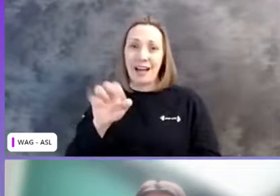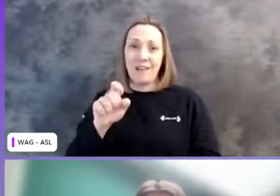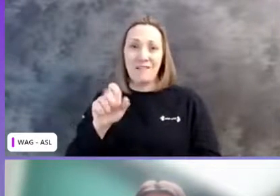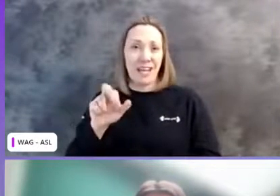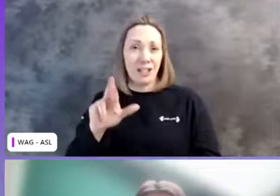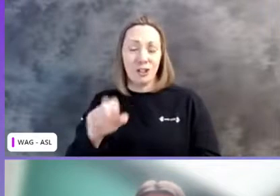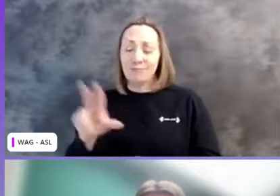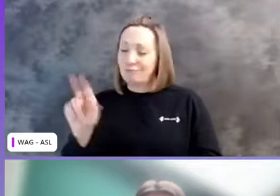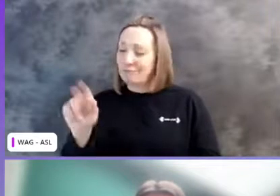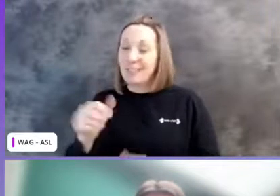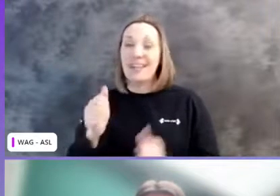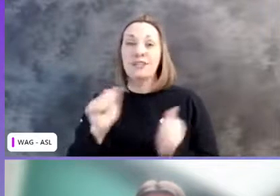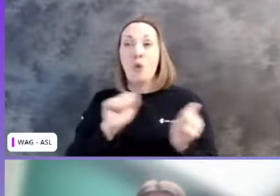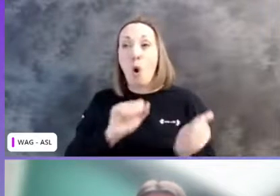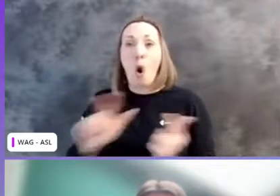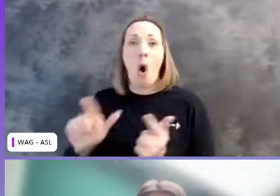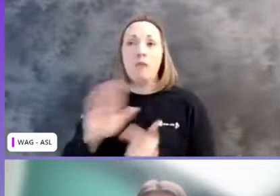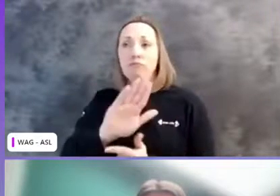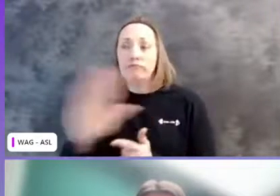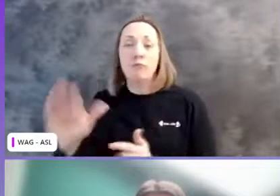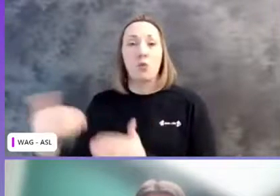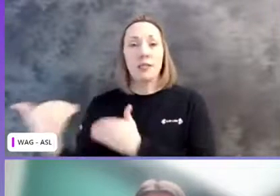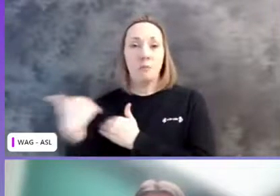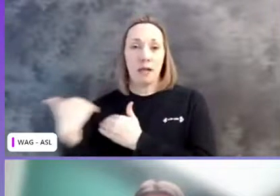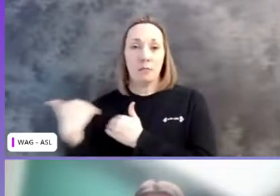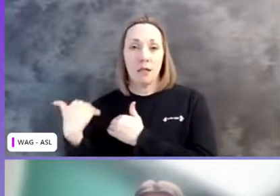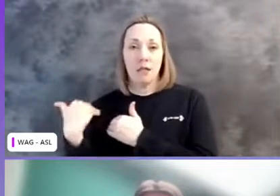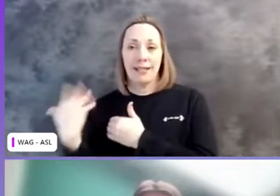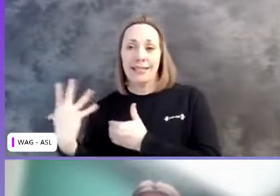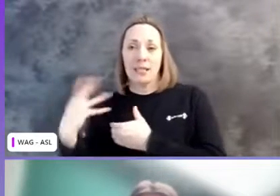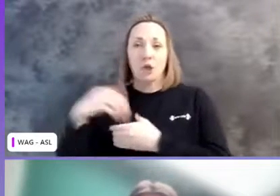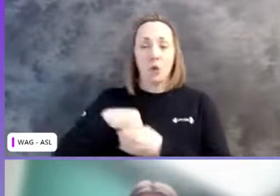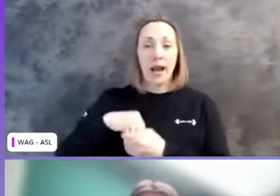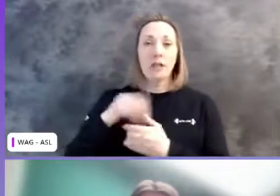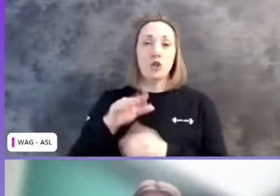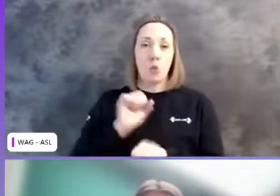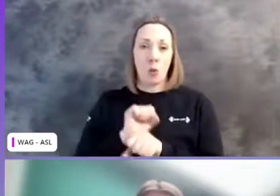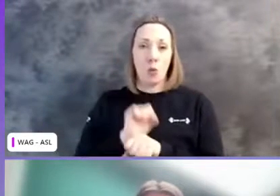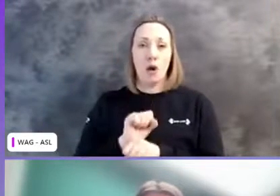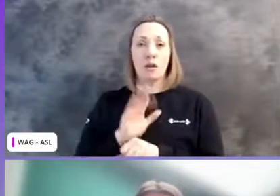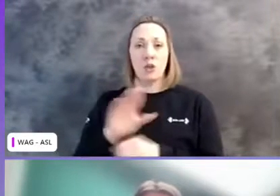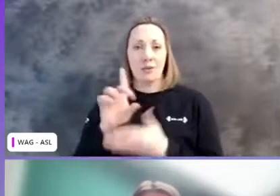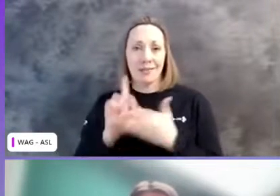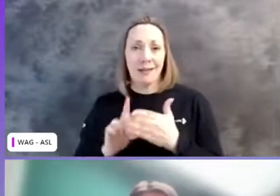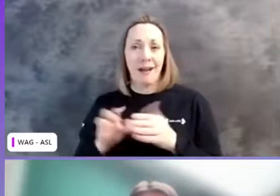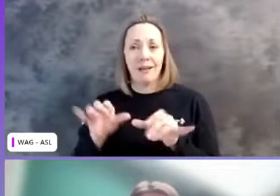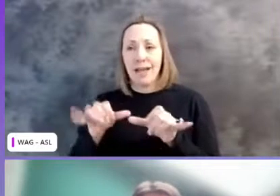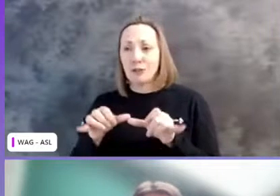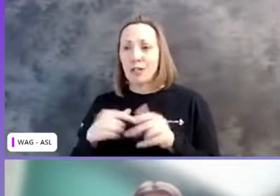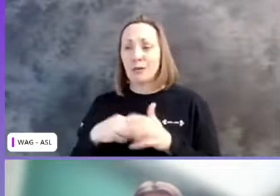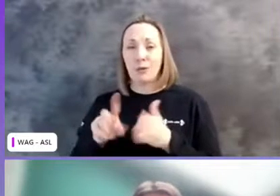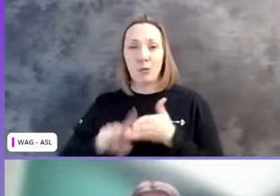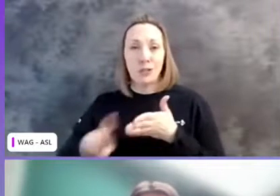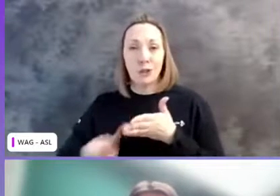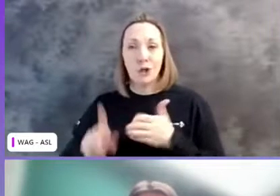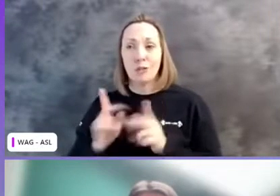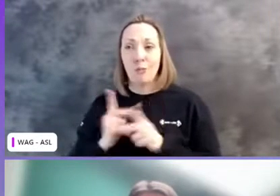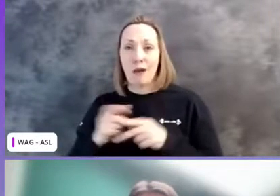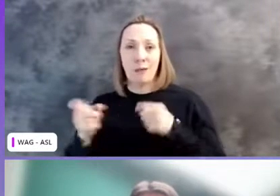down and it starts setting out loud accessibility is not a feature, accessibility is everyone's responsibility, it